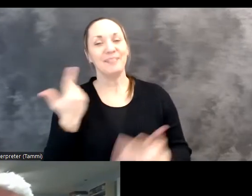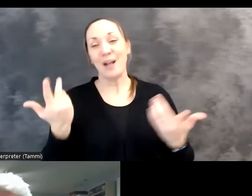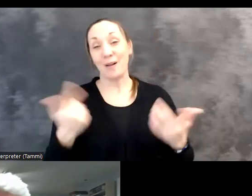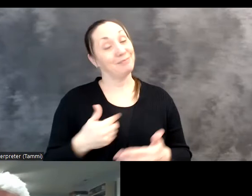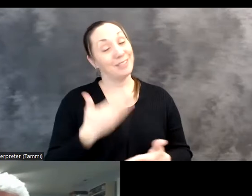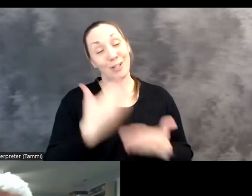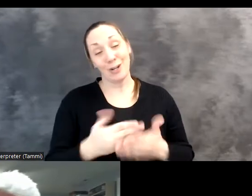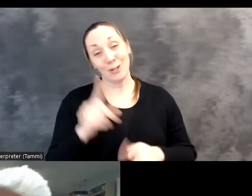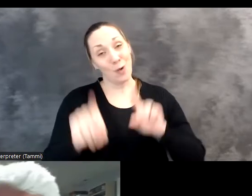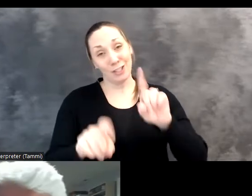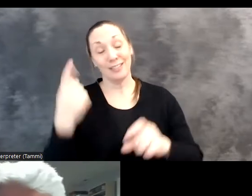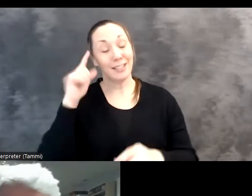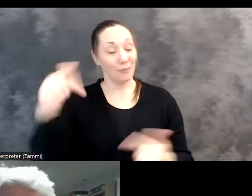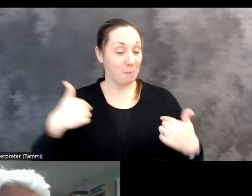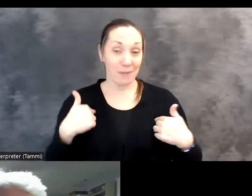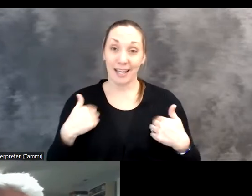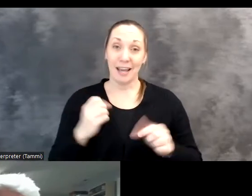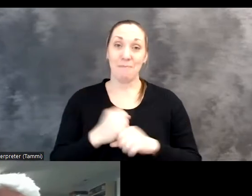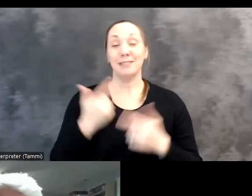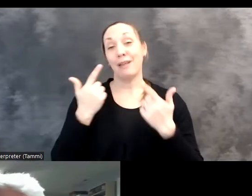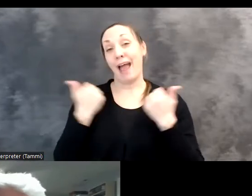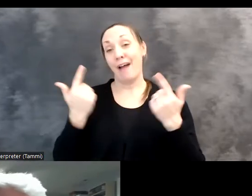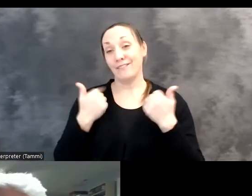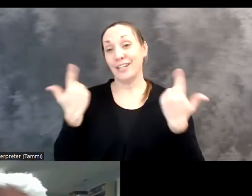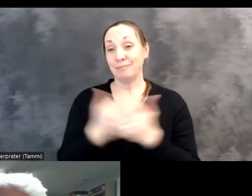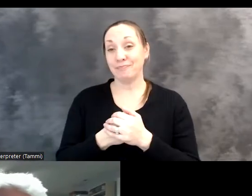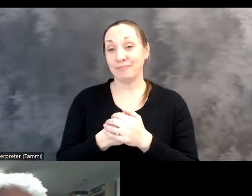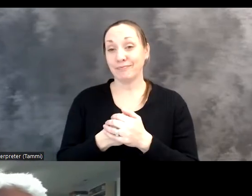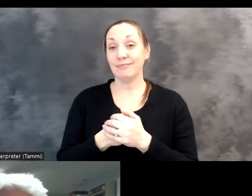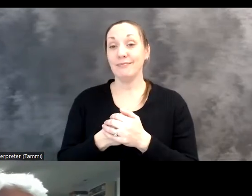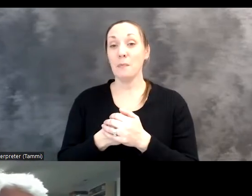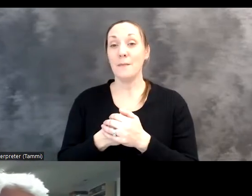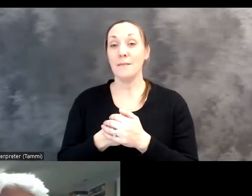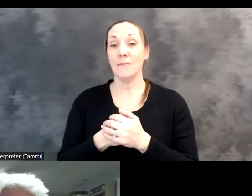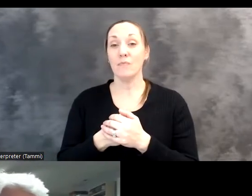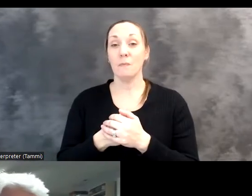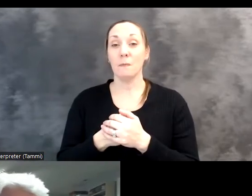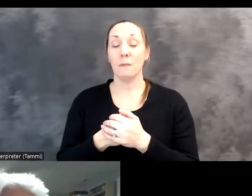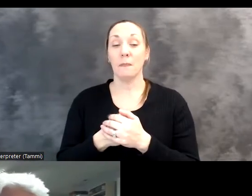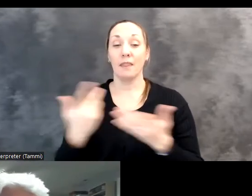, how can we do it